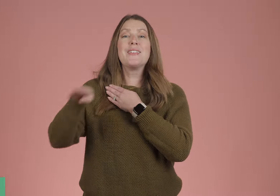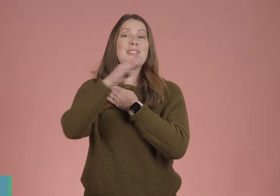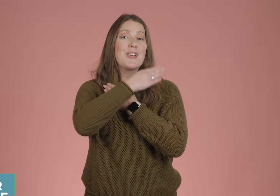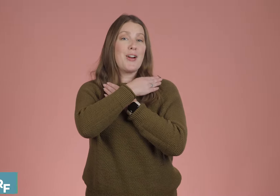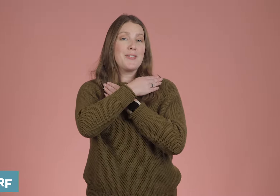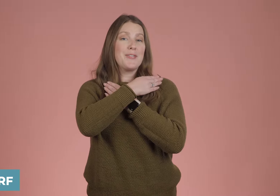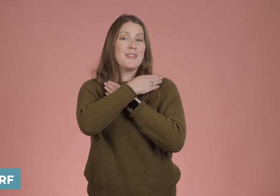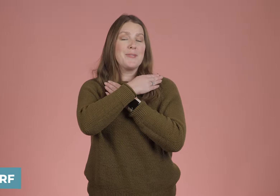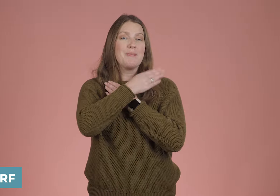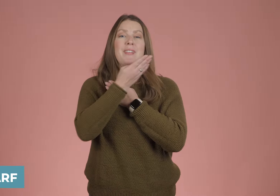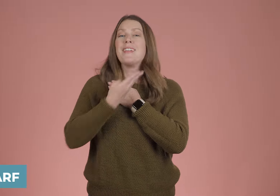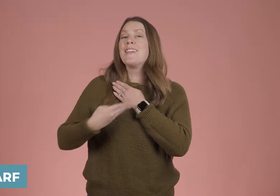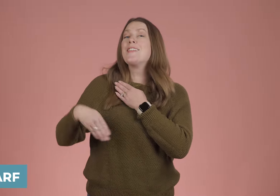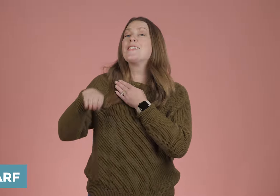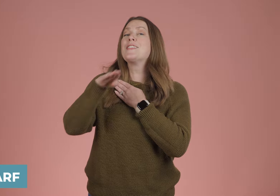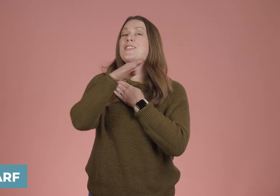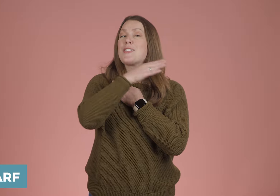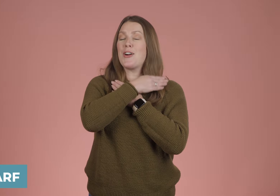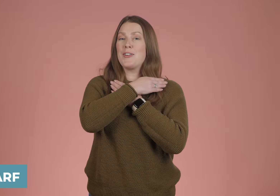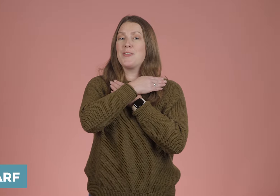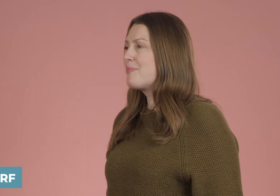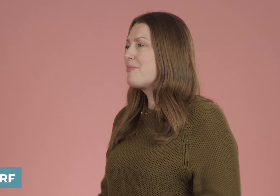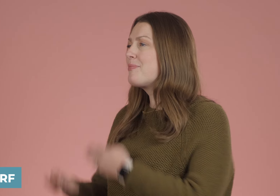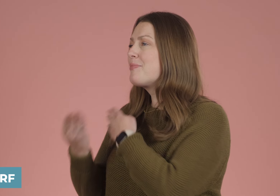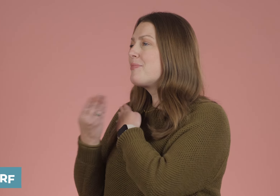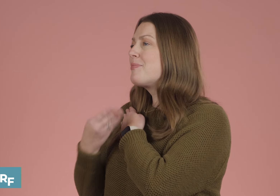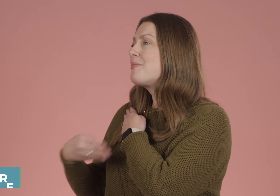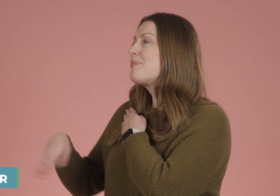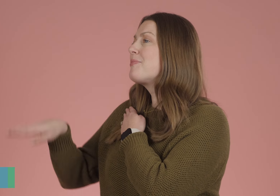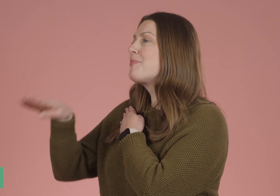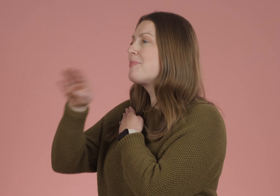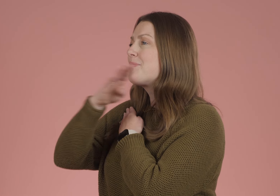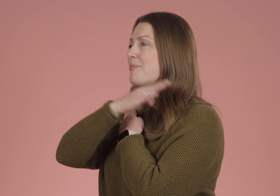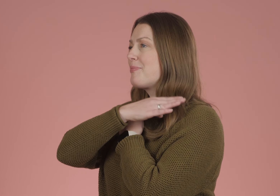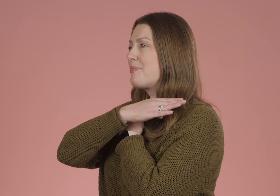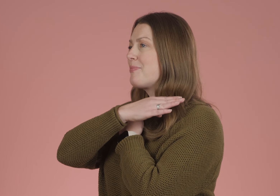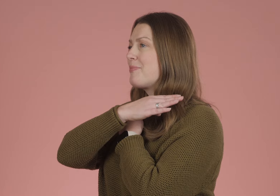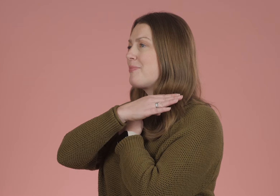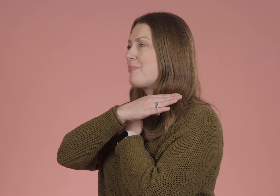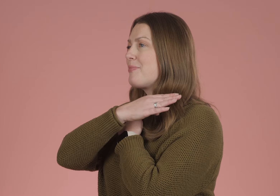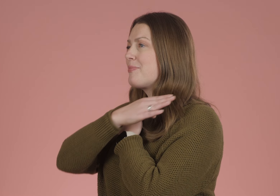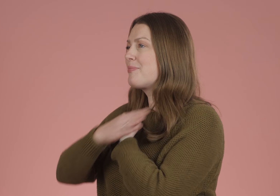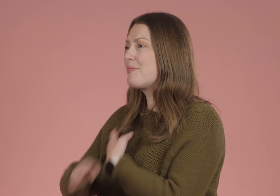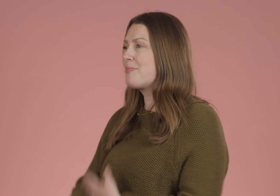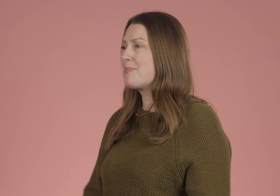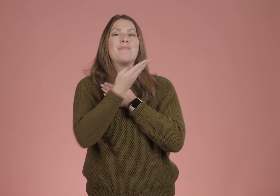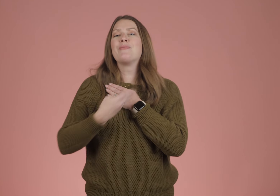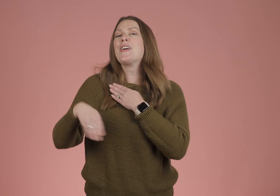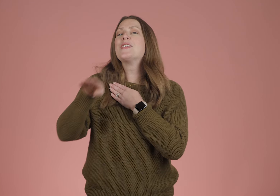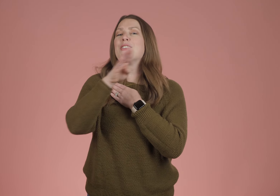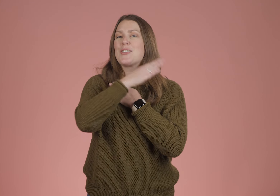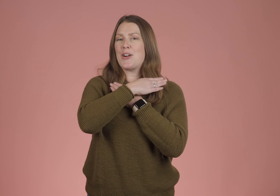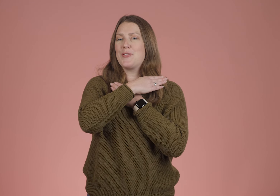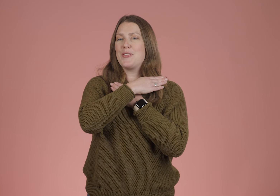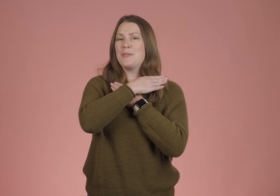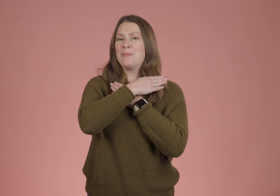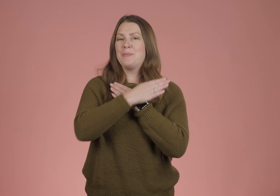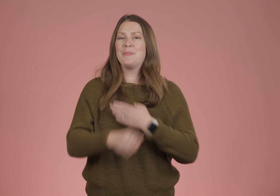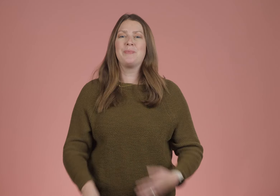Scarf. It's like throwing the scarf over your shoulder. Scarf.